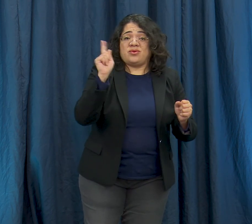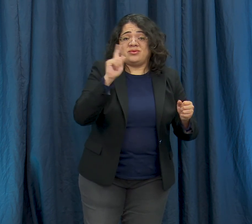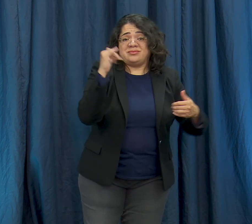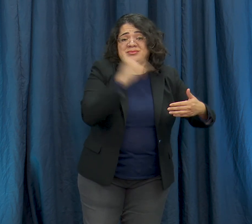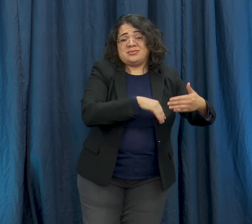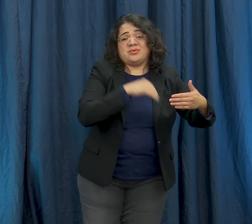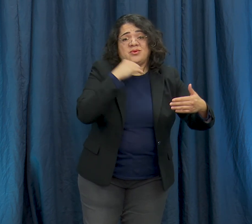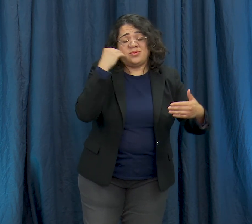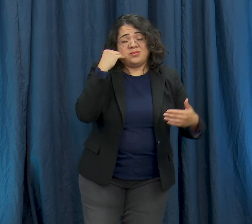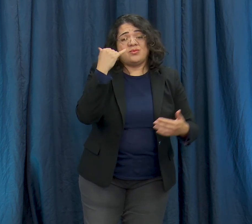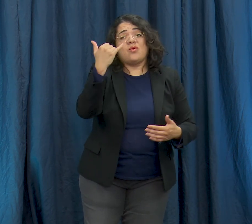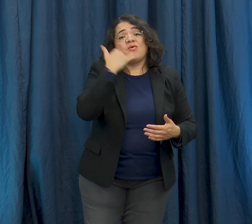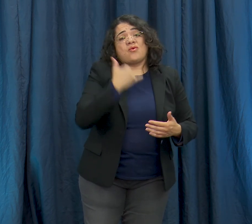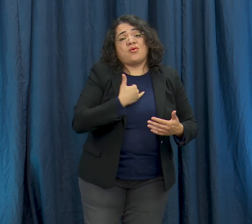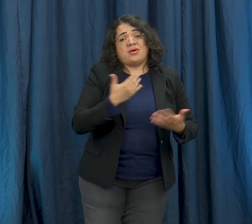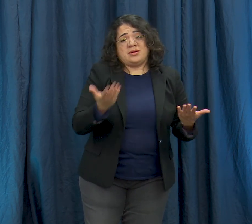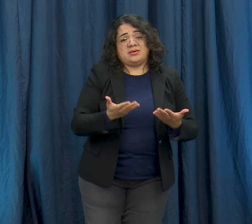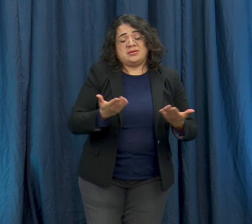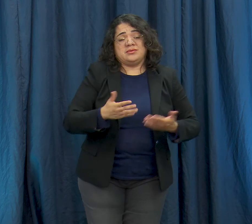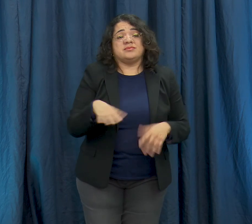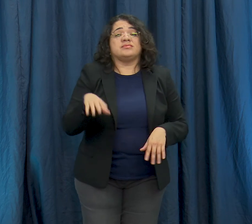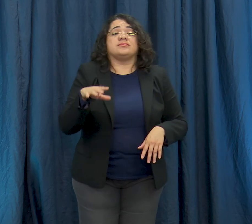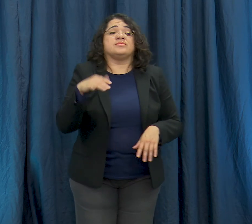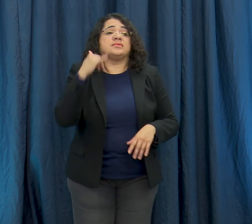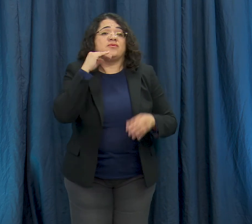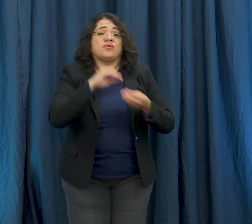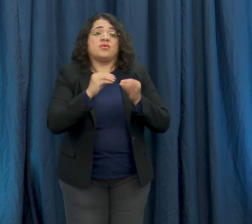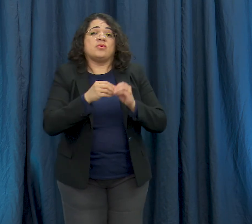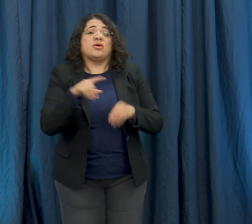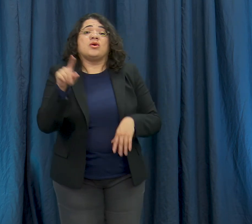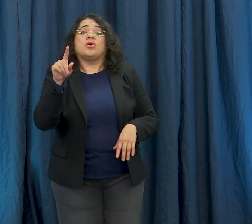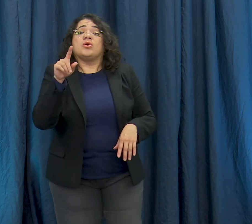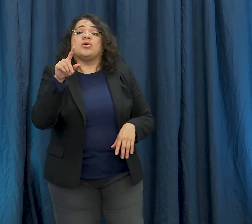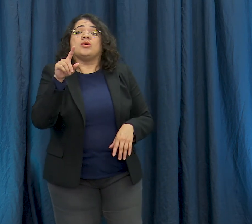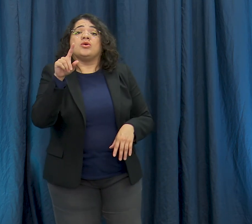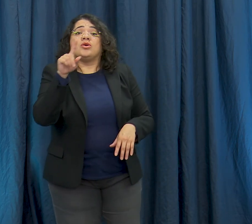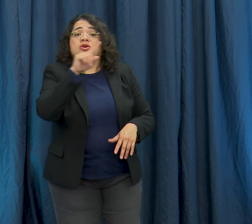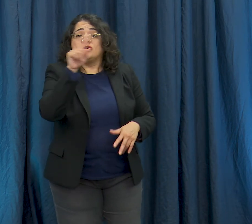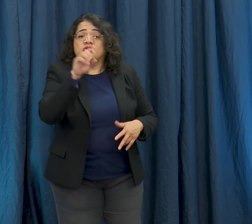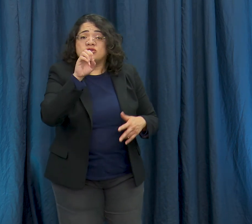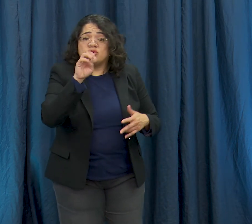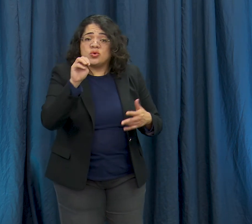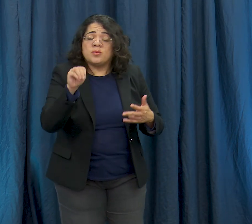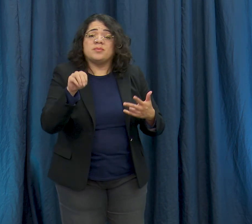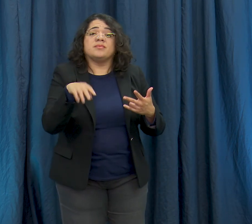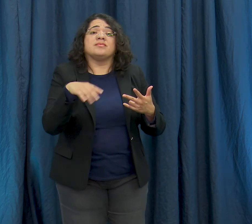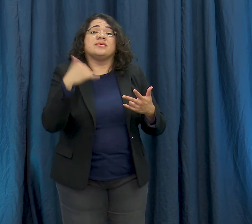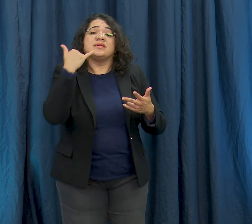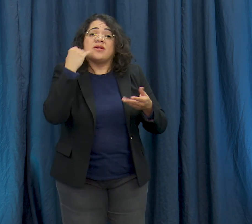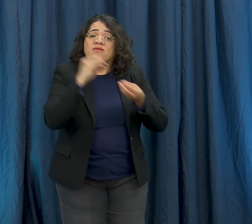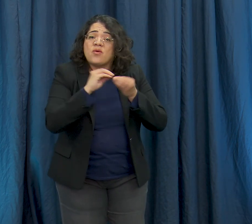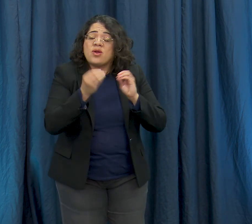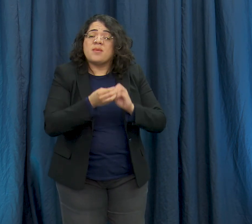Milla's por telefono visi tells poor zum a poor video pero es muy importante que